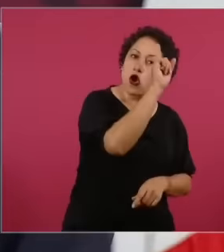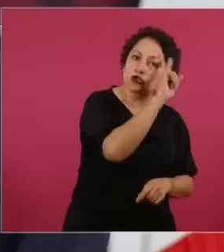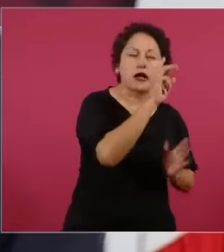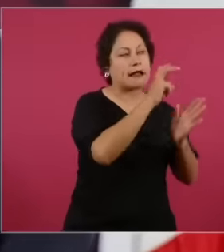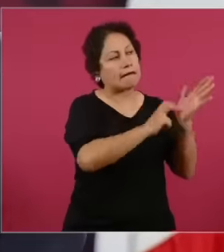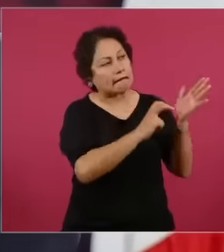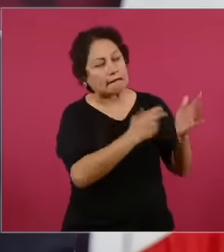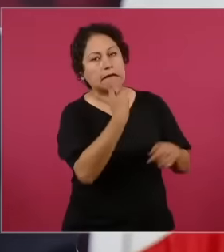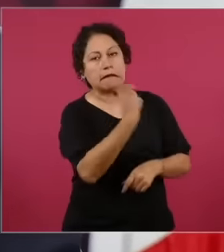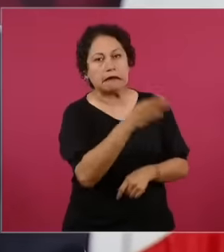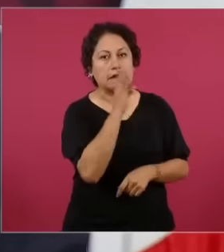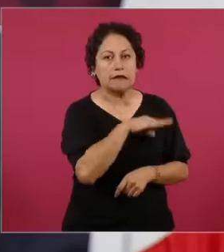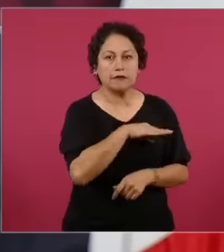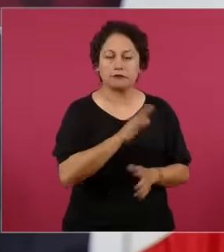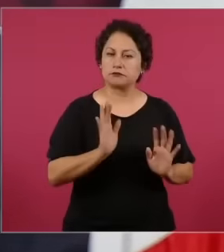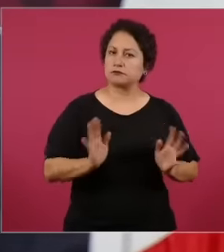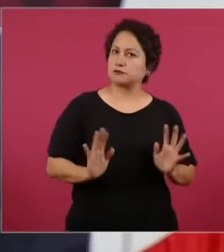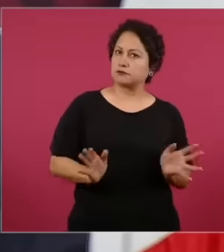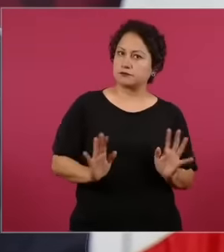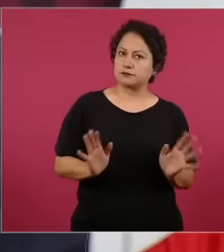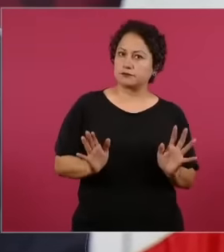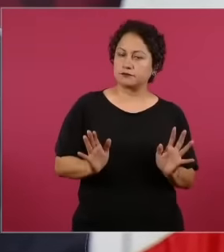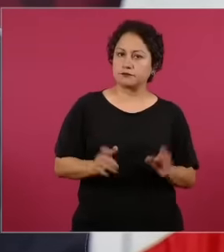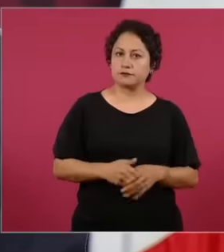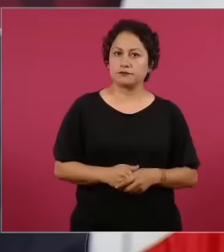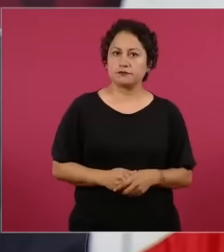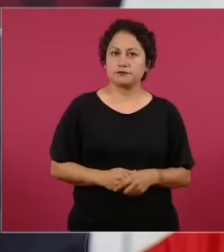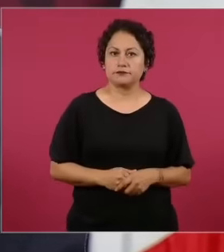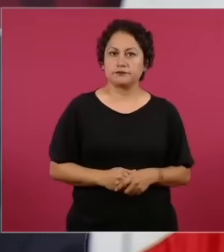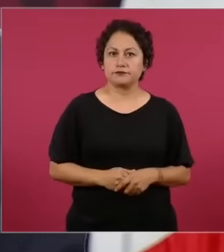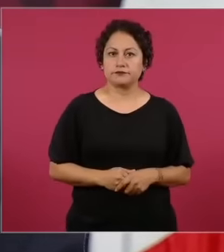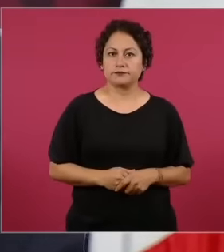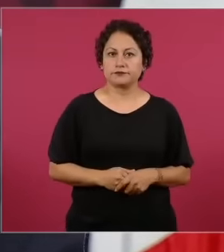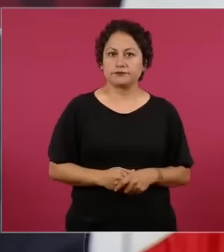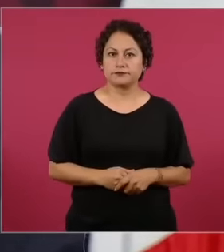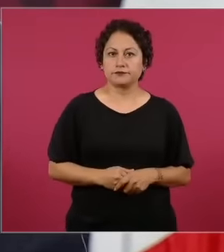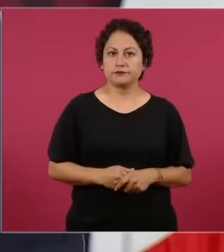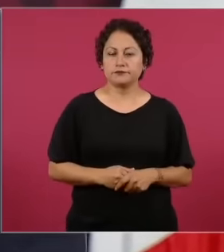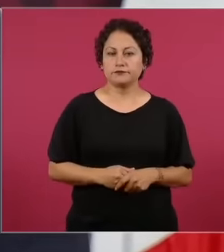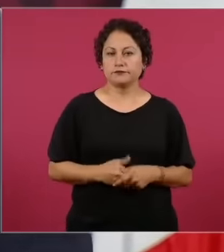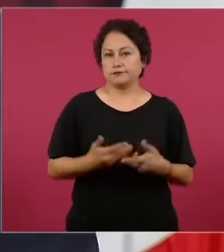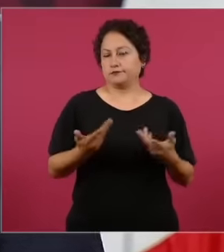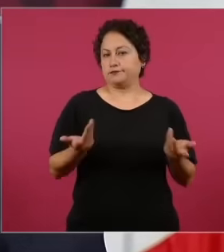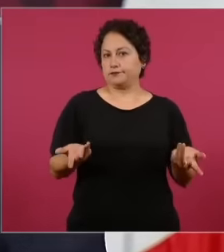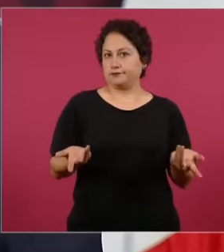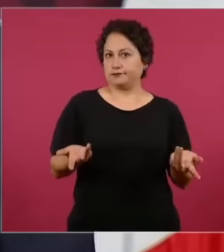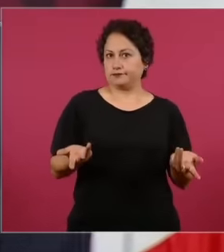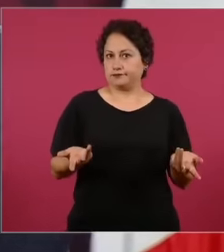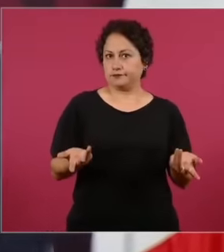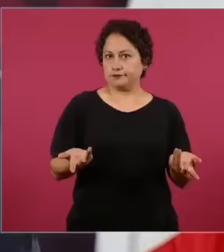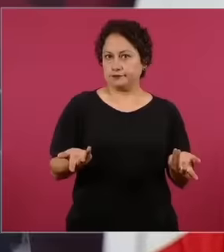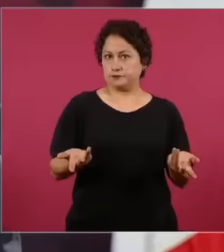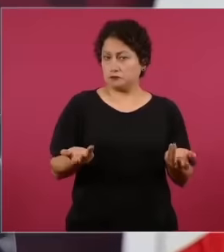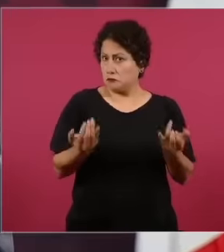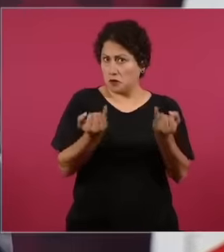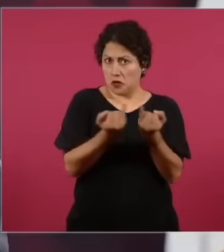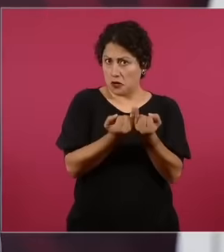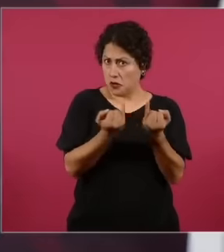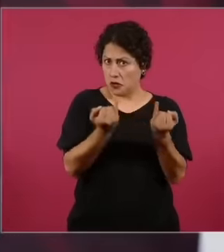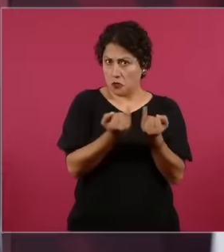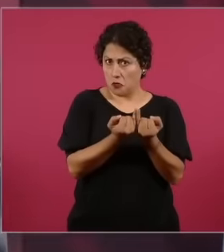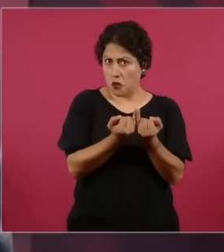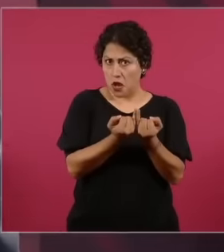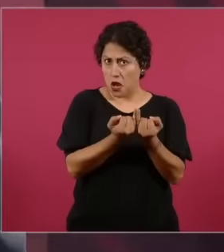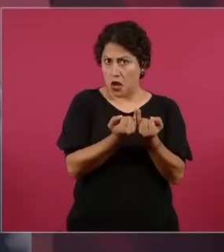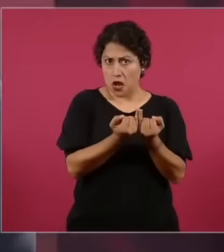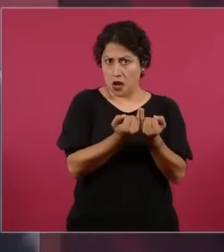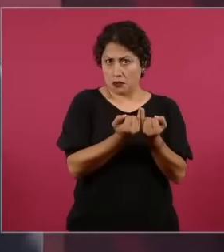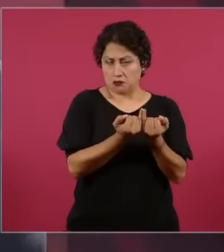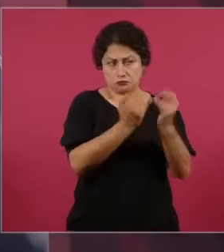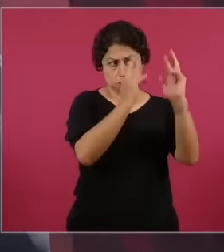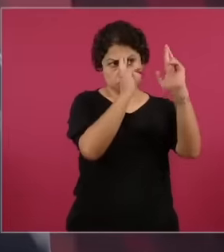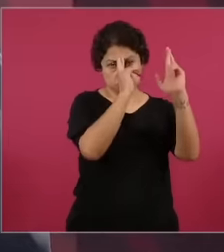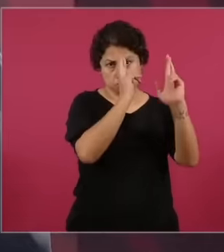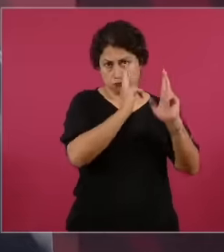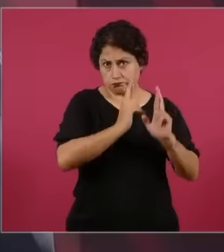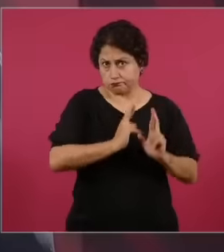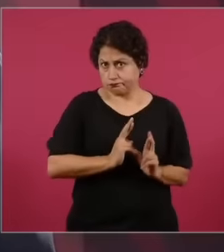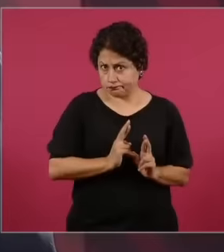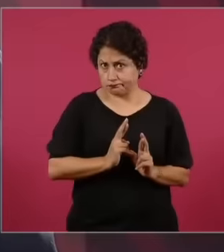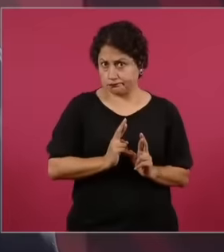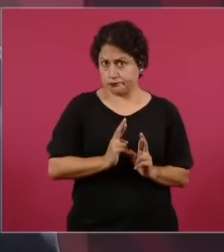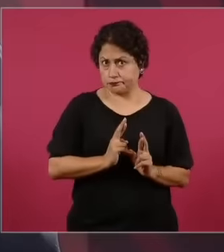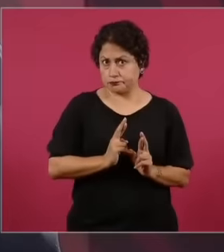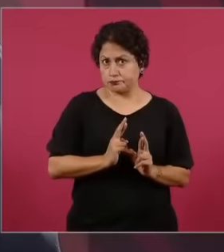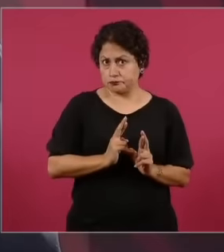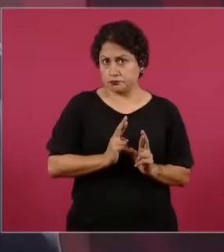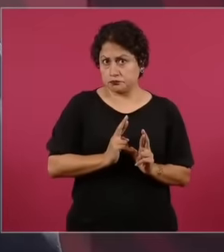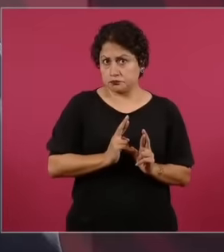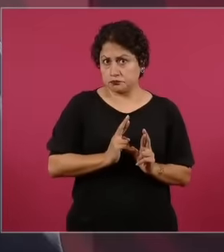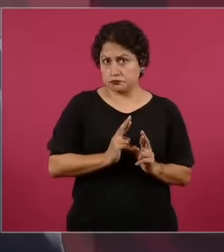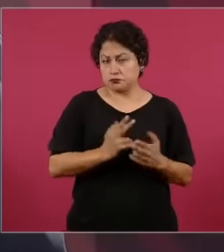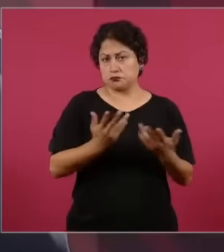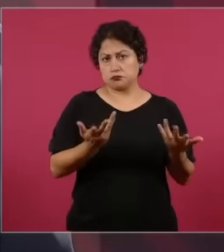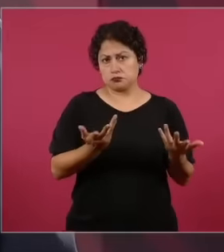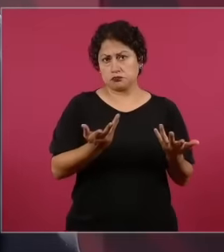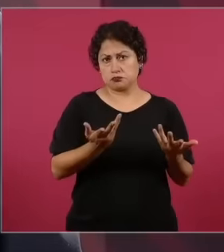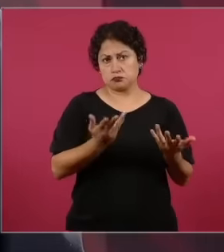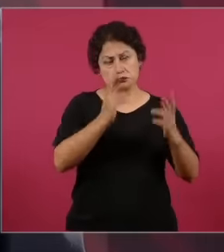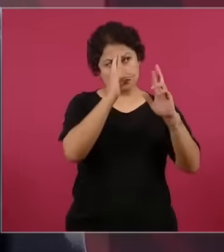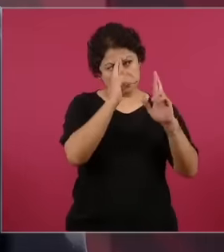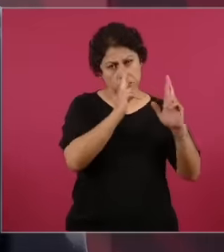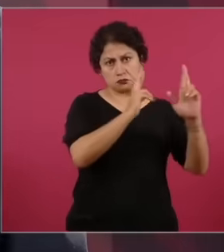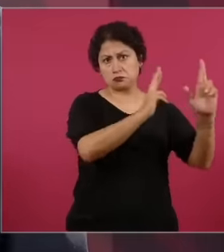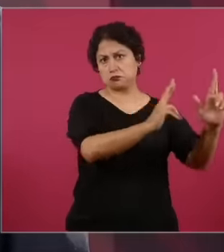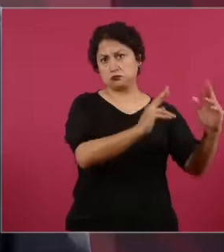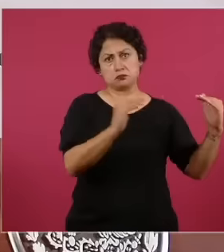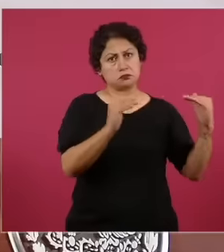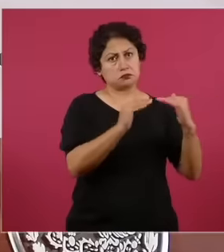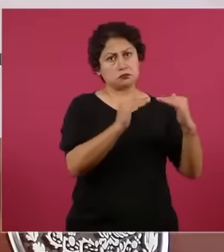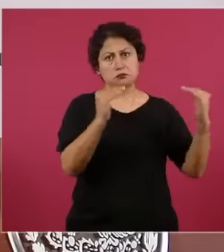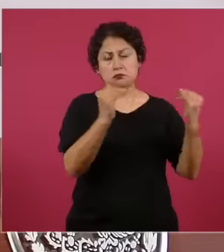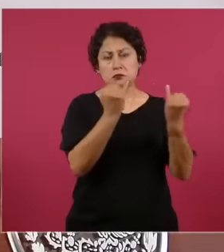wrong, so we want them to be respectful that there is a reciprocal relationship in terms of respect for